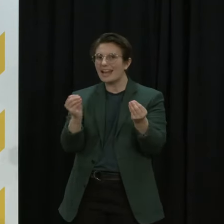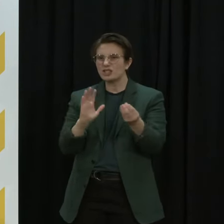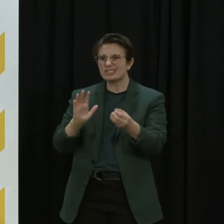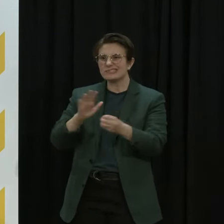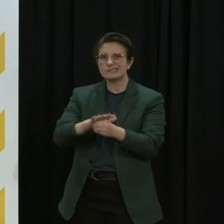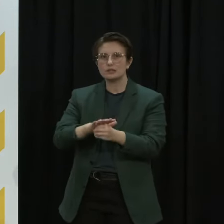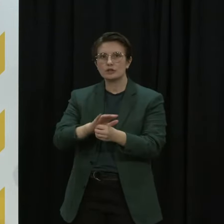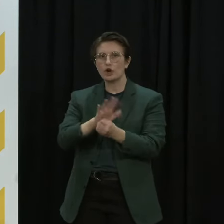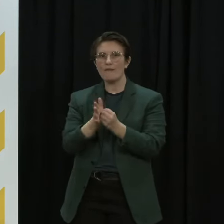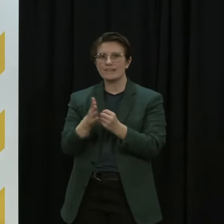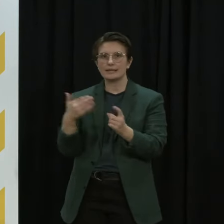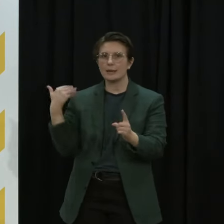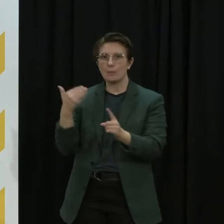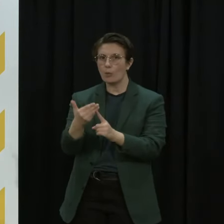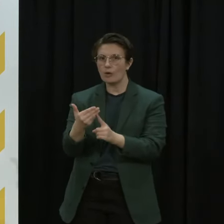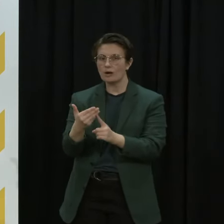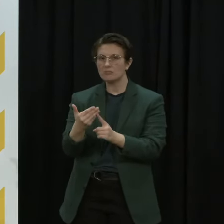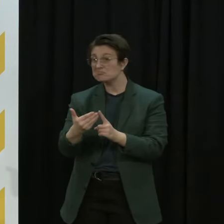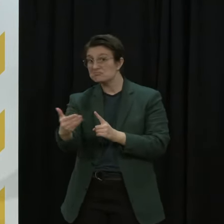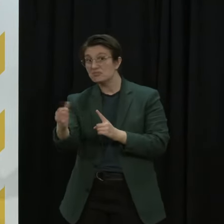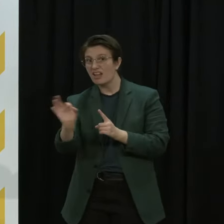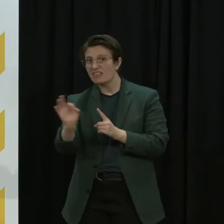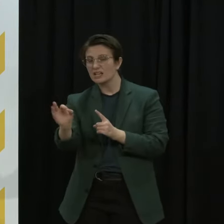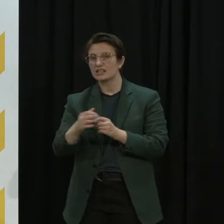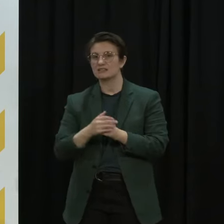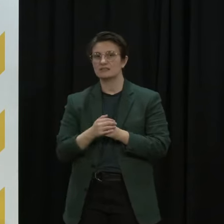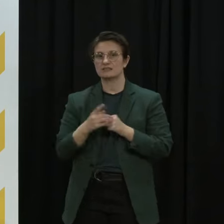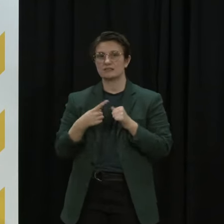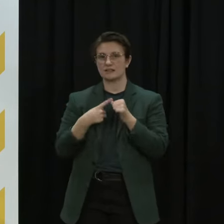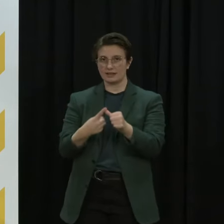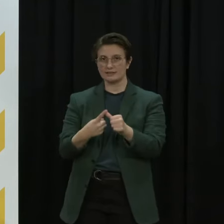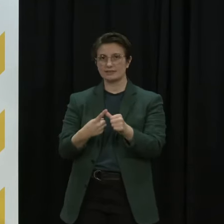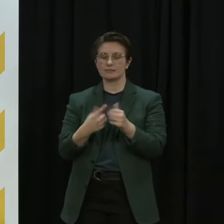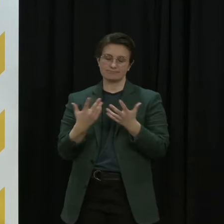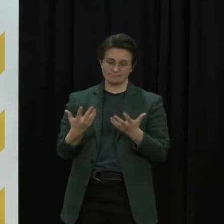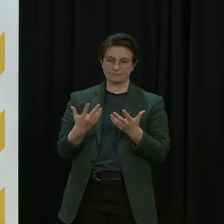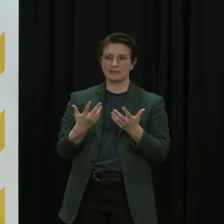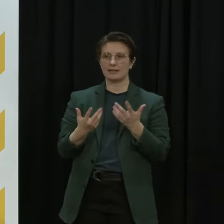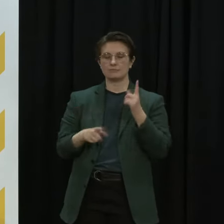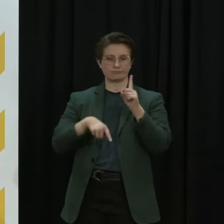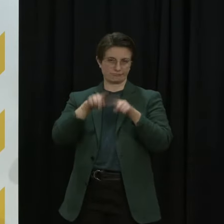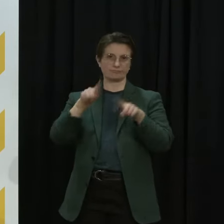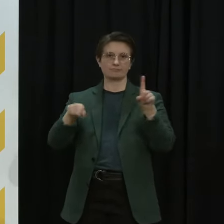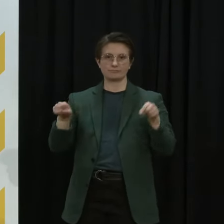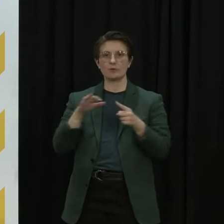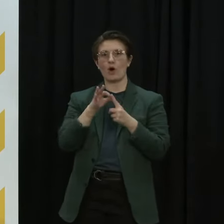We are able to look at more